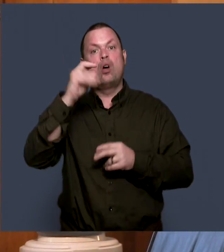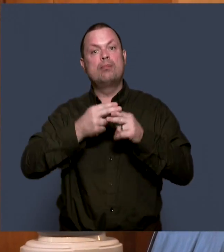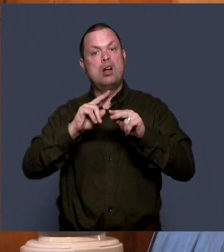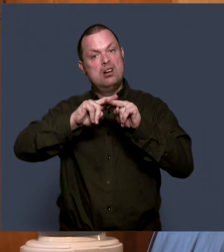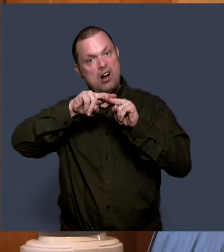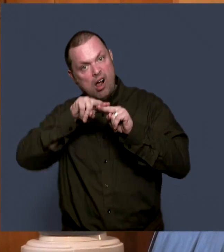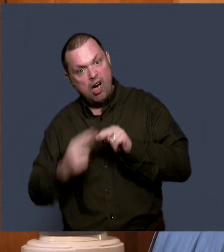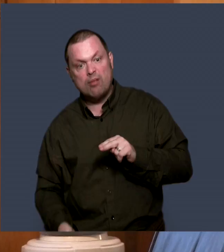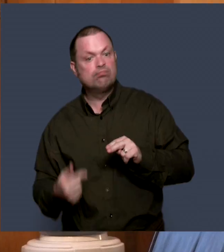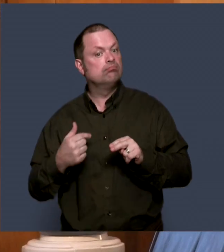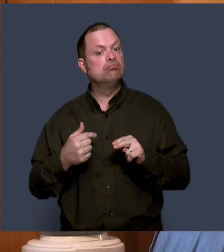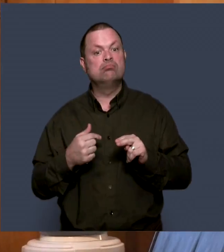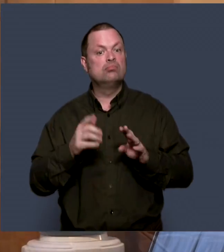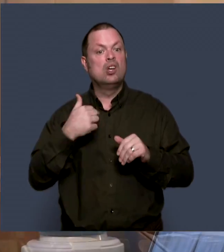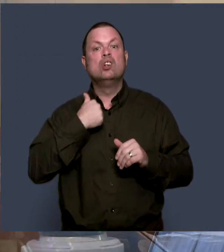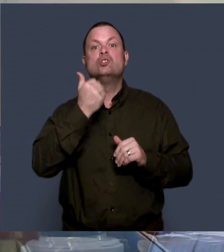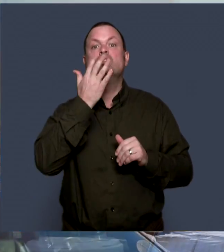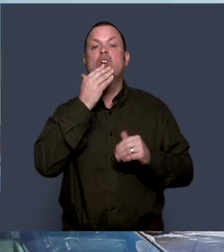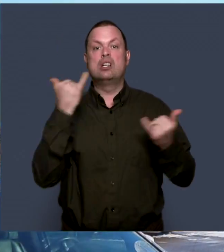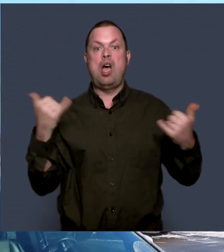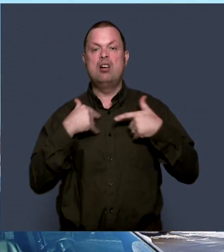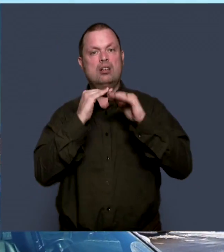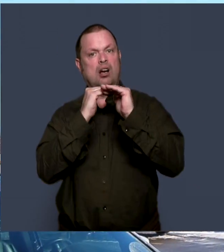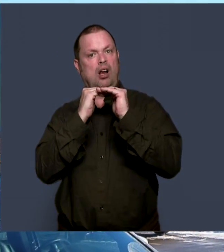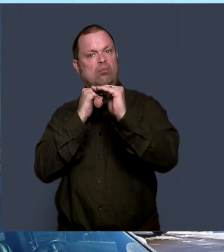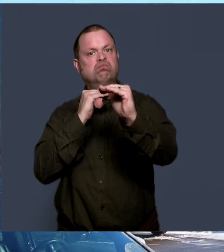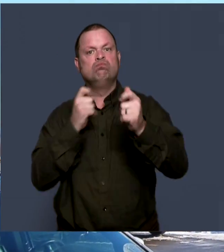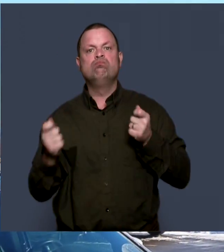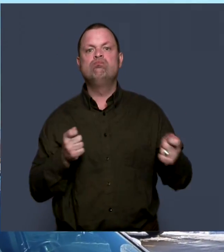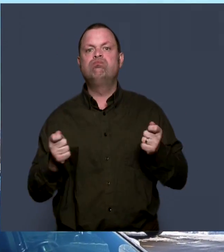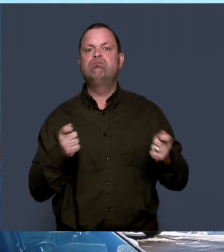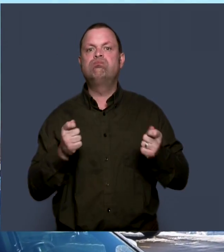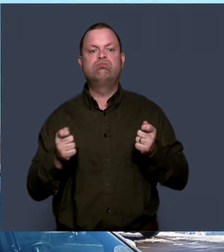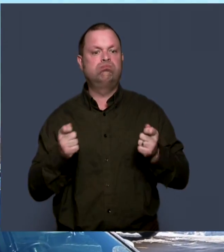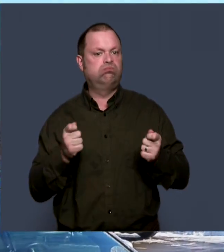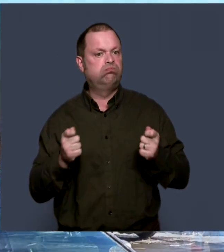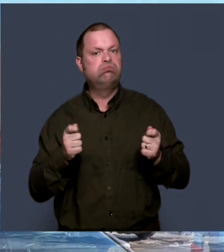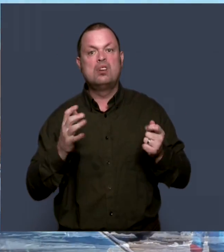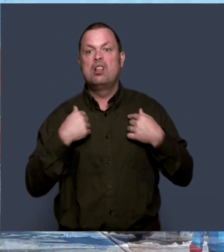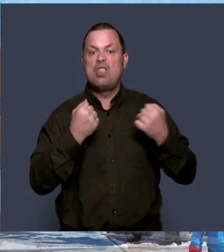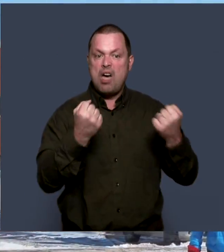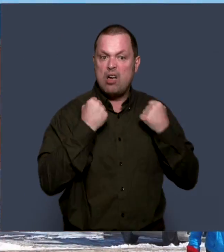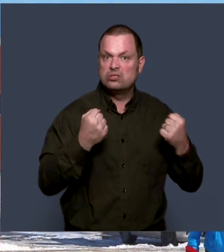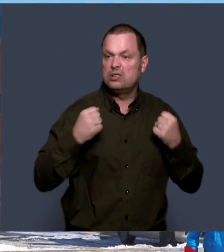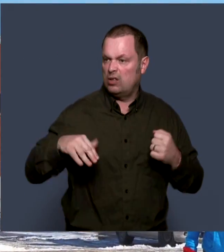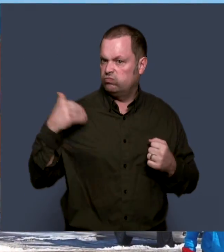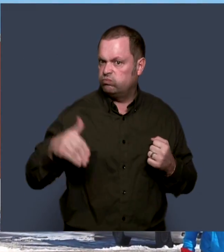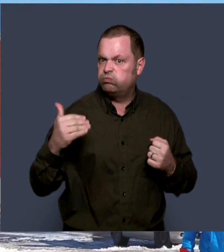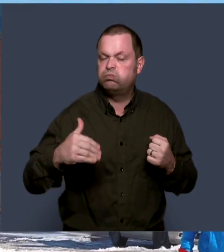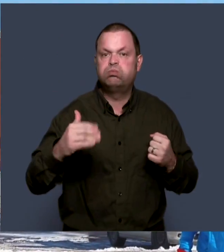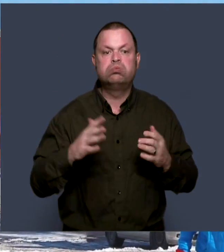I am managing my blood sugar on a regular basis. I exercise.